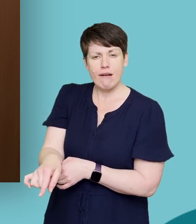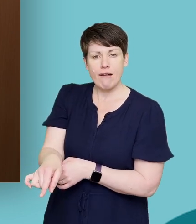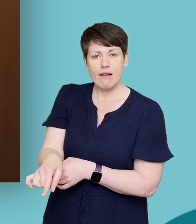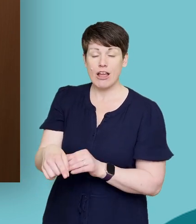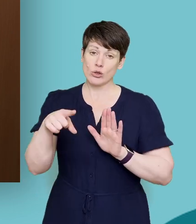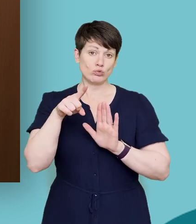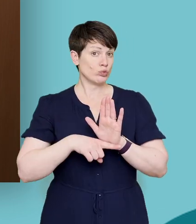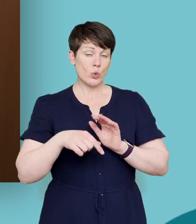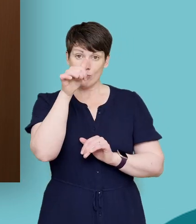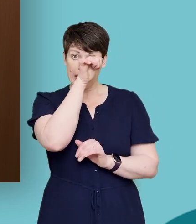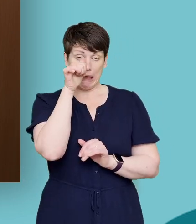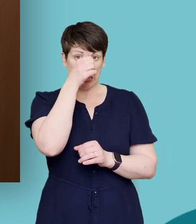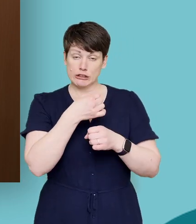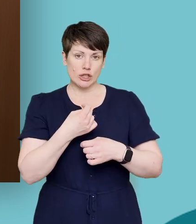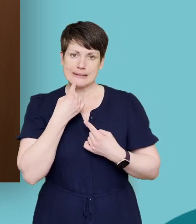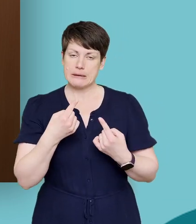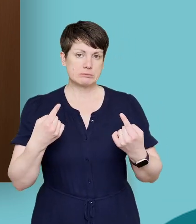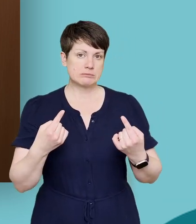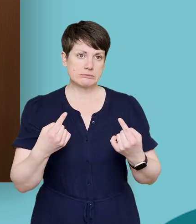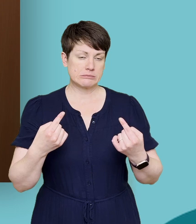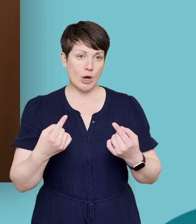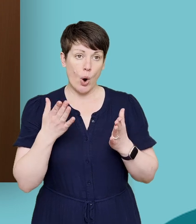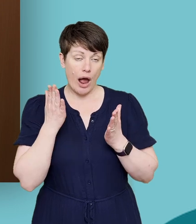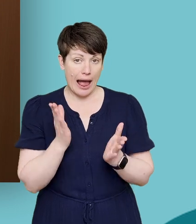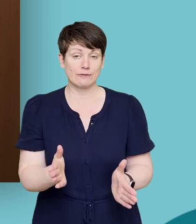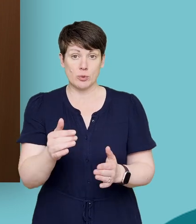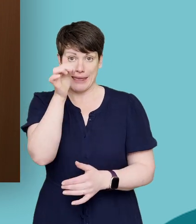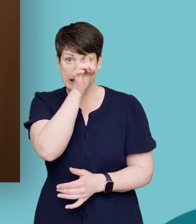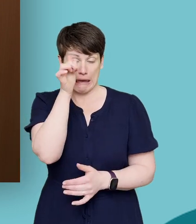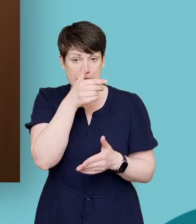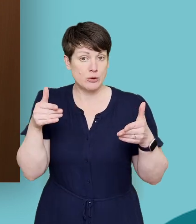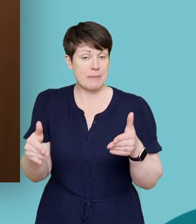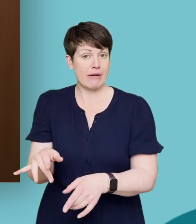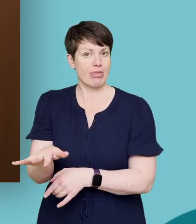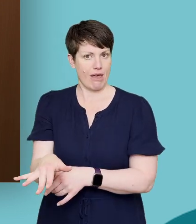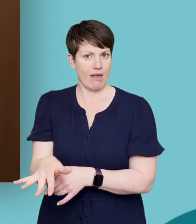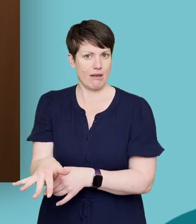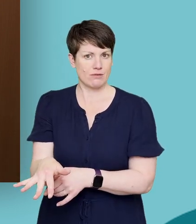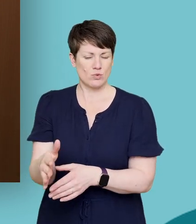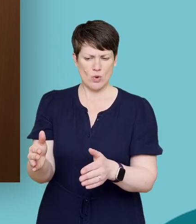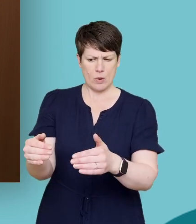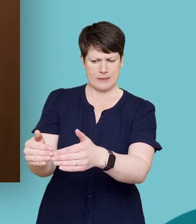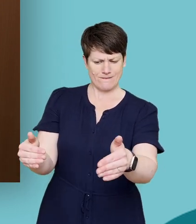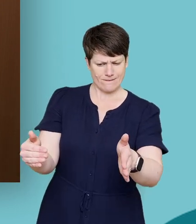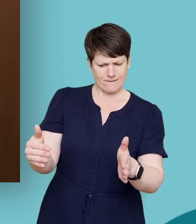the Roman Catholic Church did not allow a Quaker to be buried in the cemetery. So they buried him just outside the fence of the cemetery.